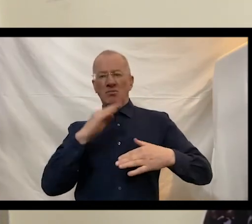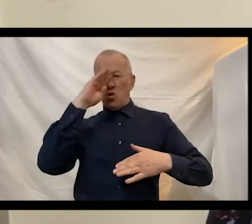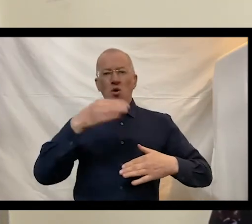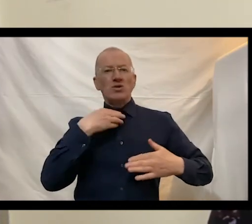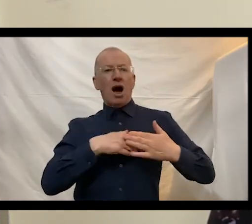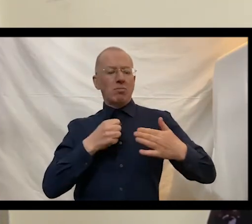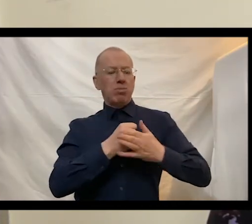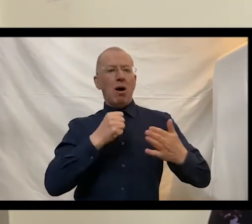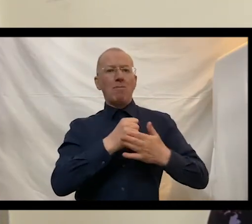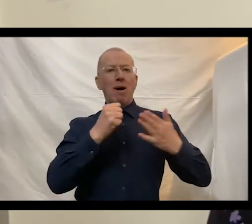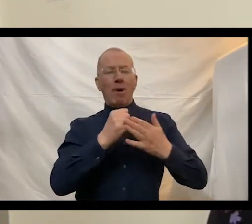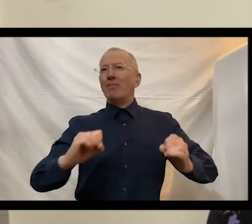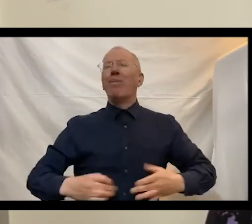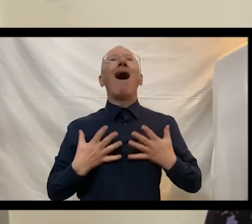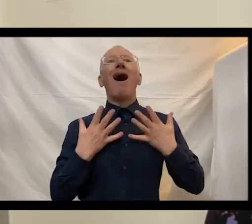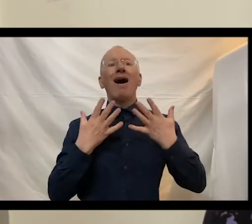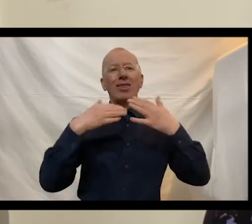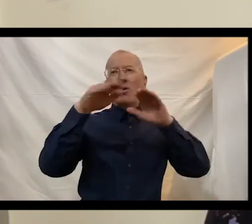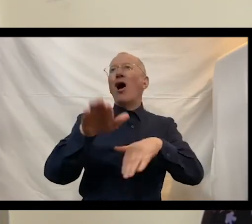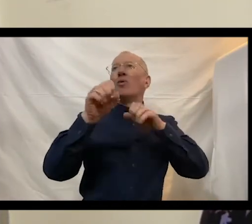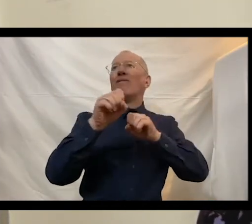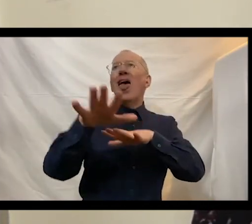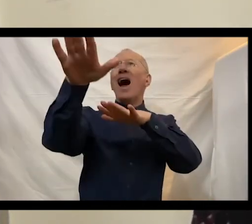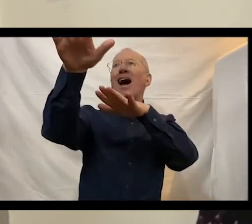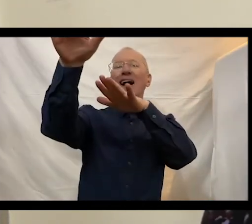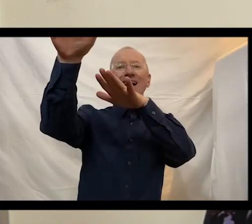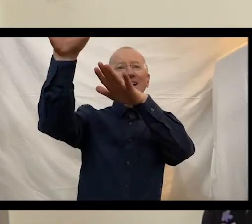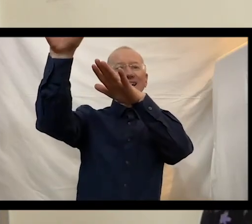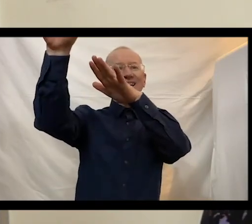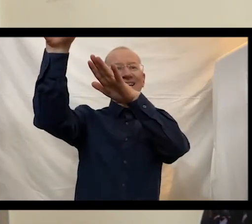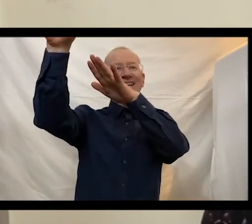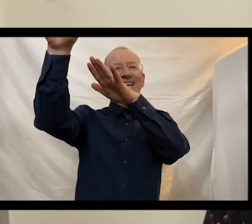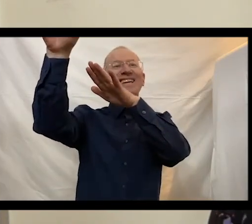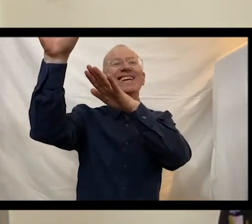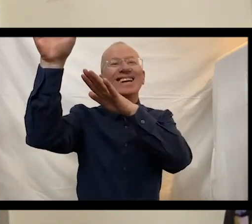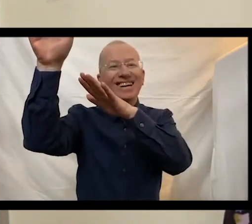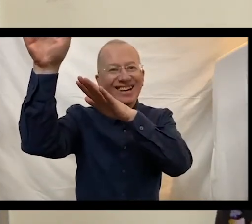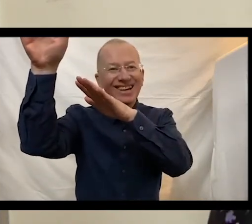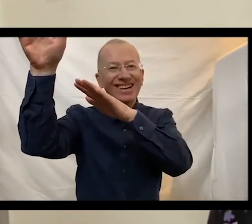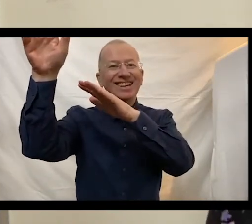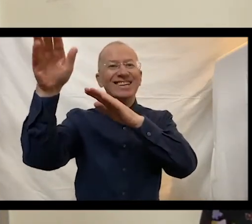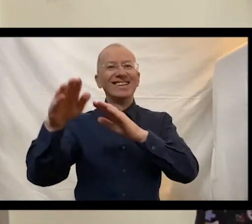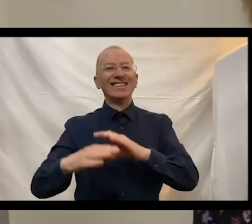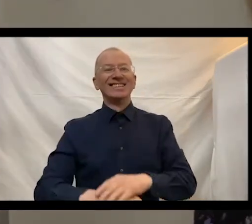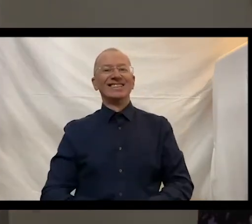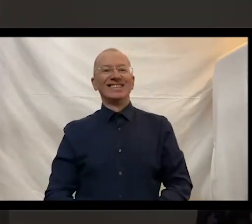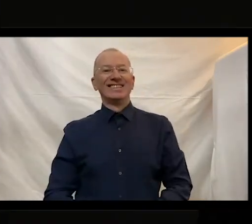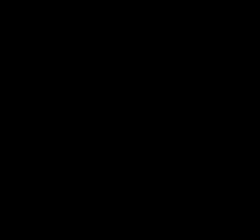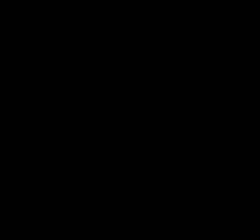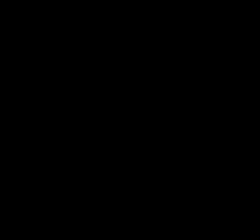of my pulsing horse heart Ha! And on we fly!